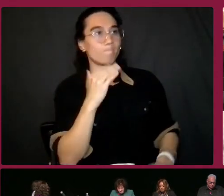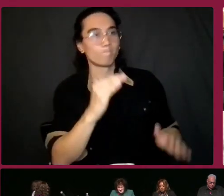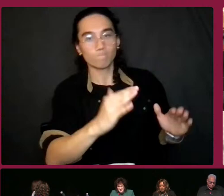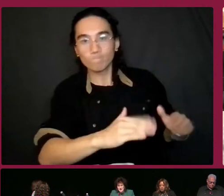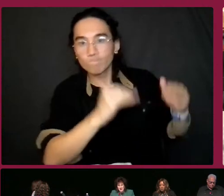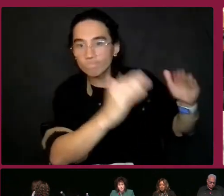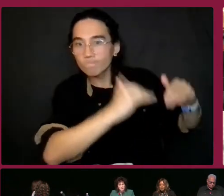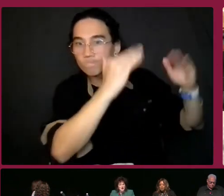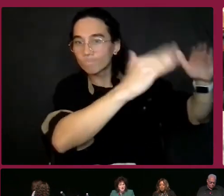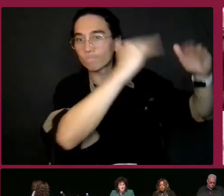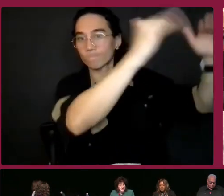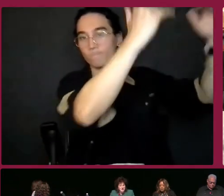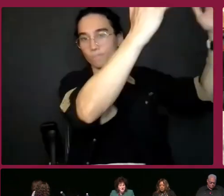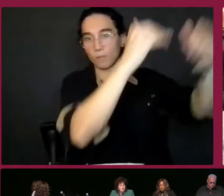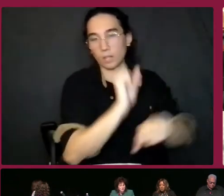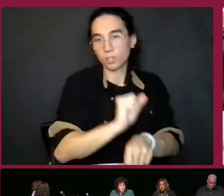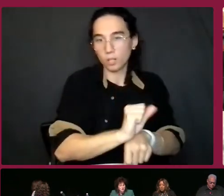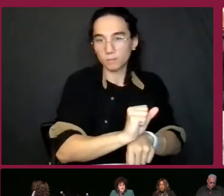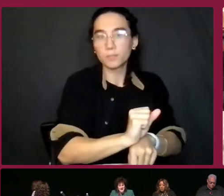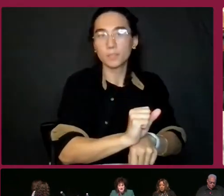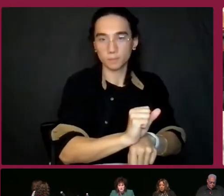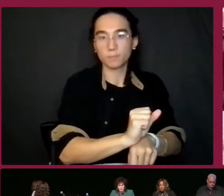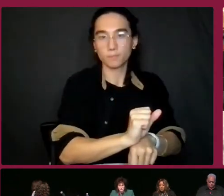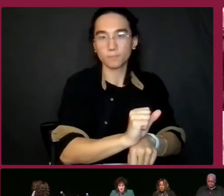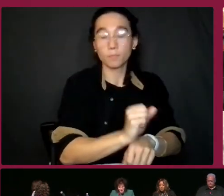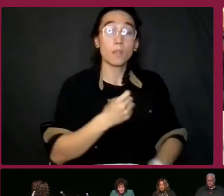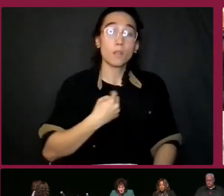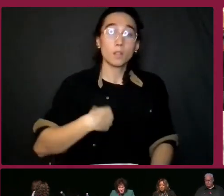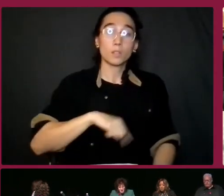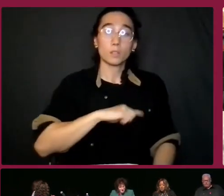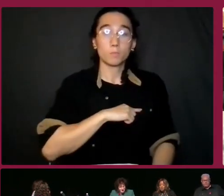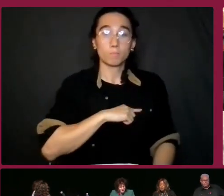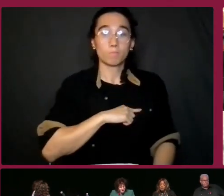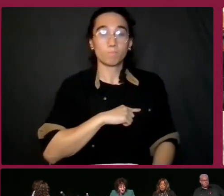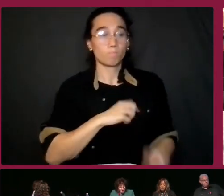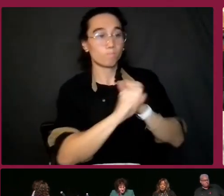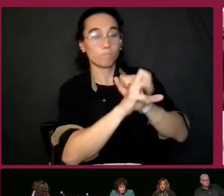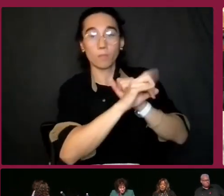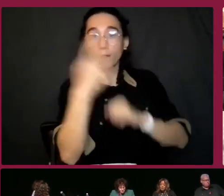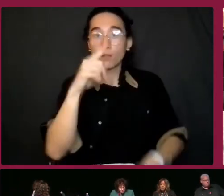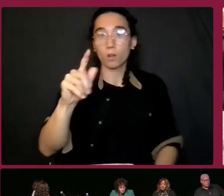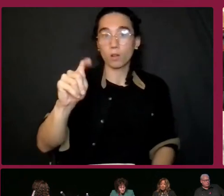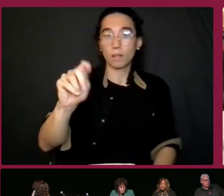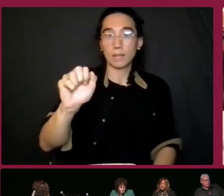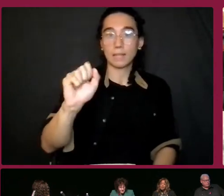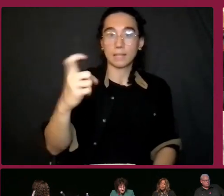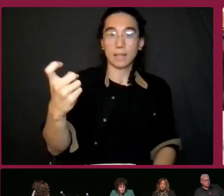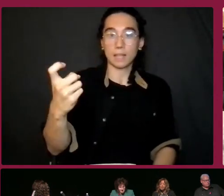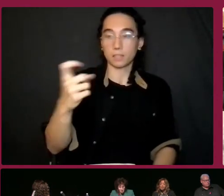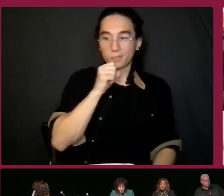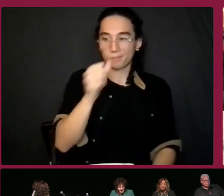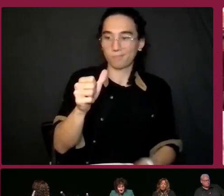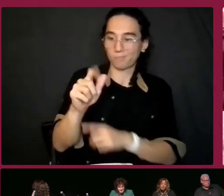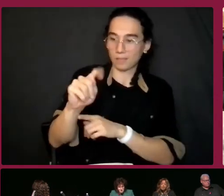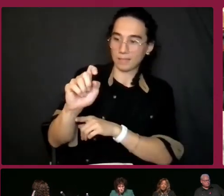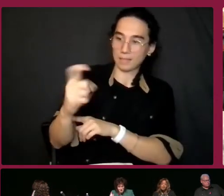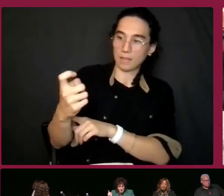Alongside that, we were advocating for tax-free Pell. A lot of folks don't know that Pell Grants, you would